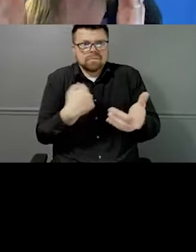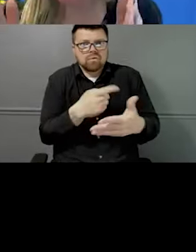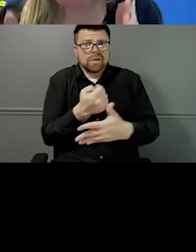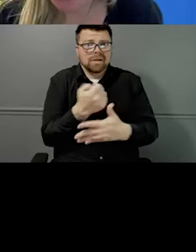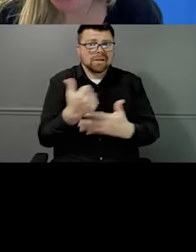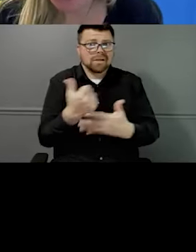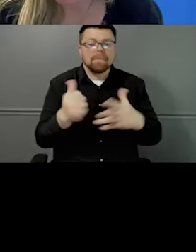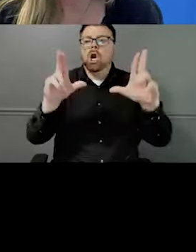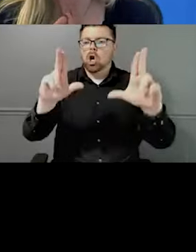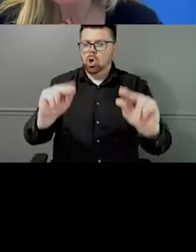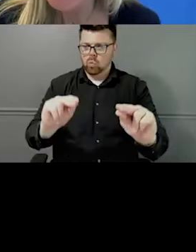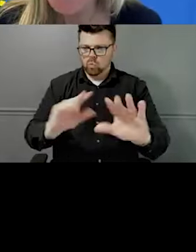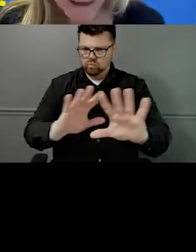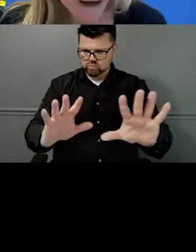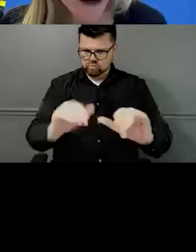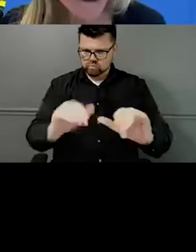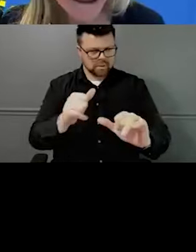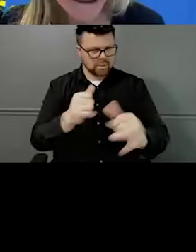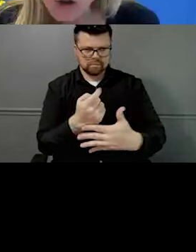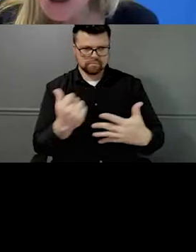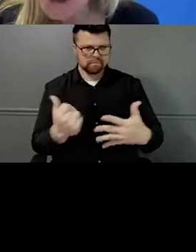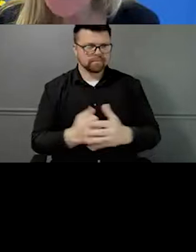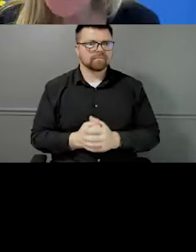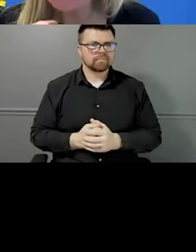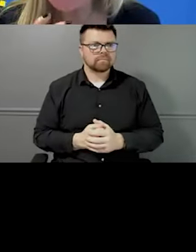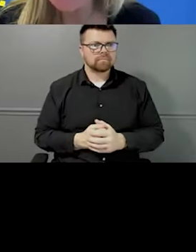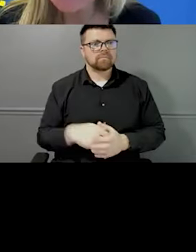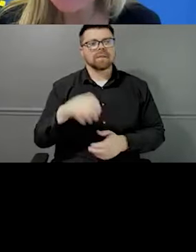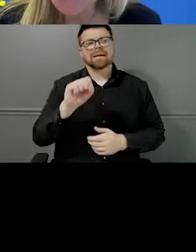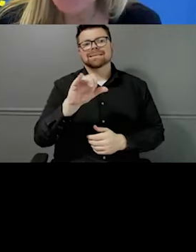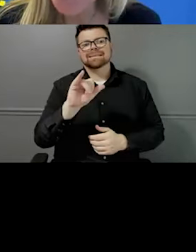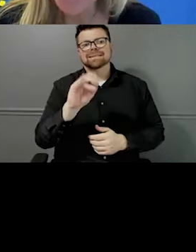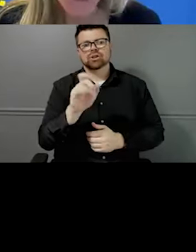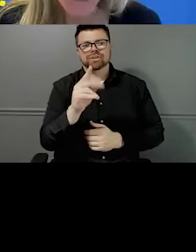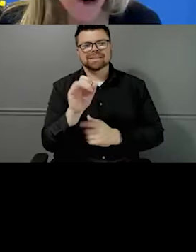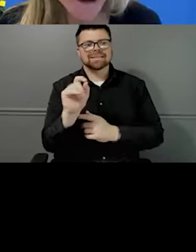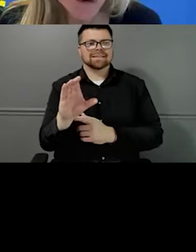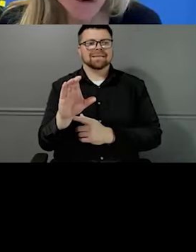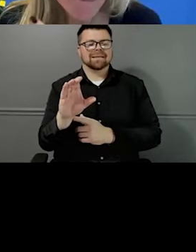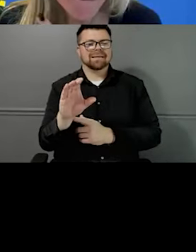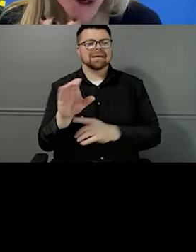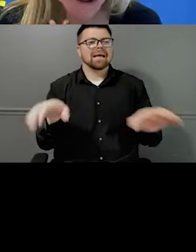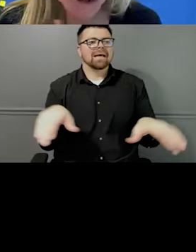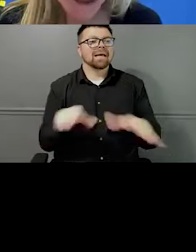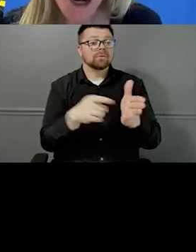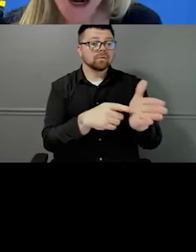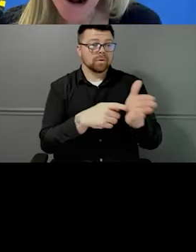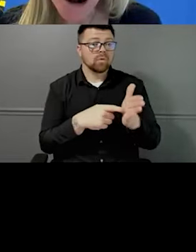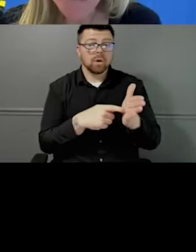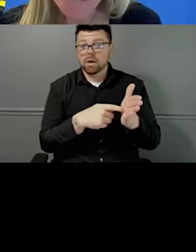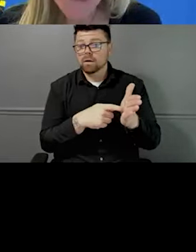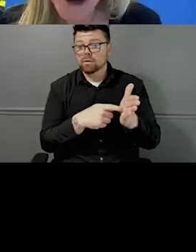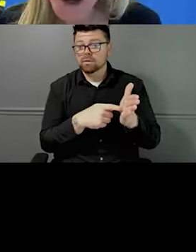No. By synergistic activity is still a required component of